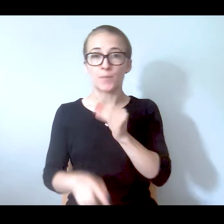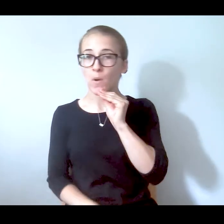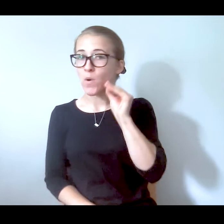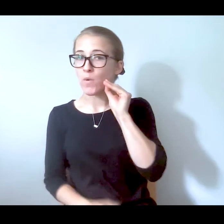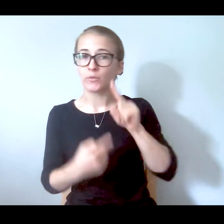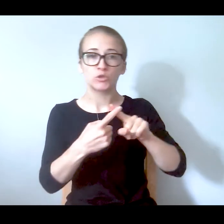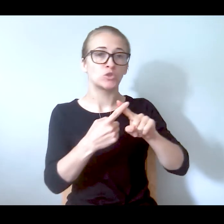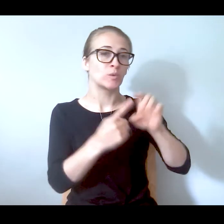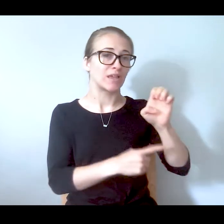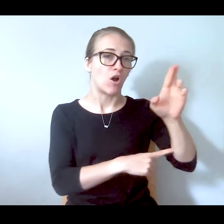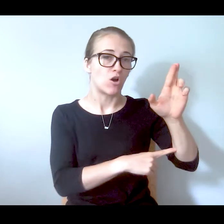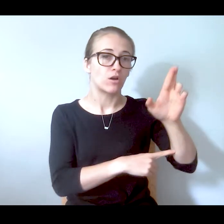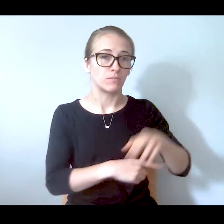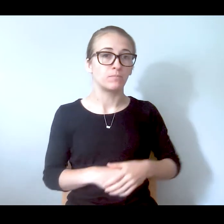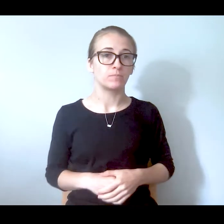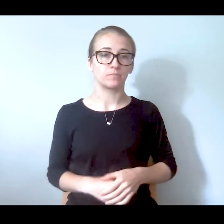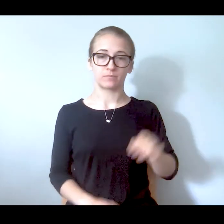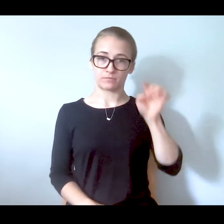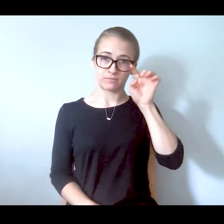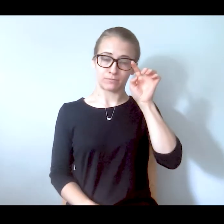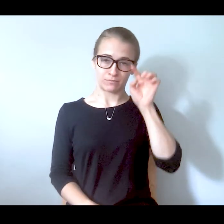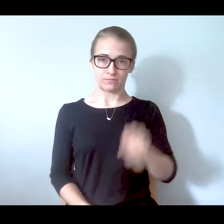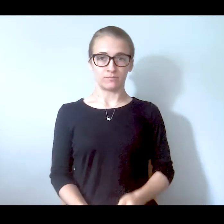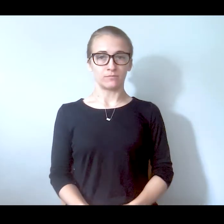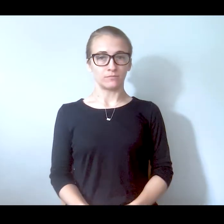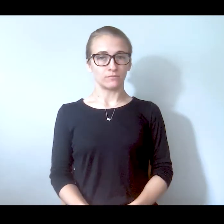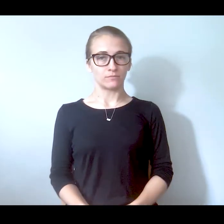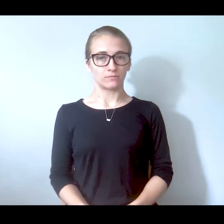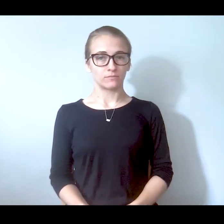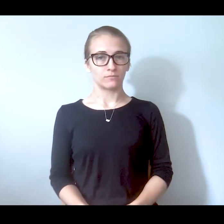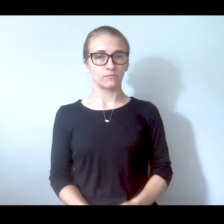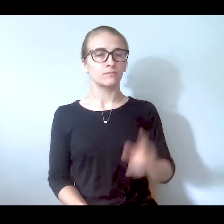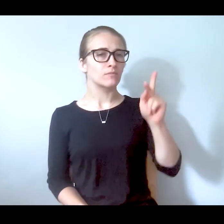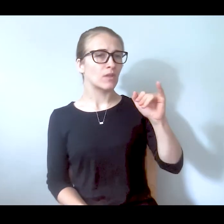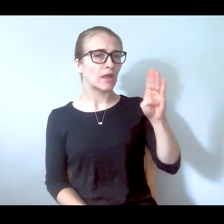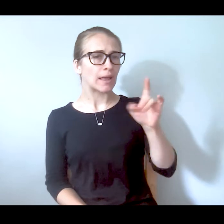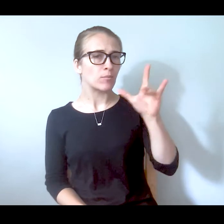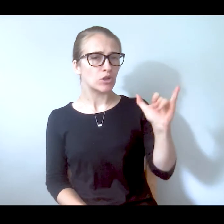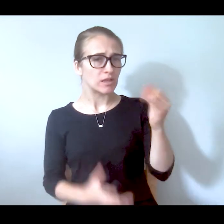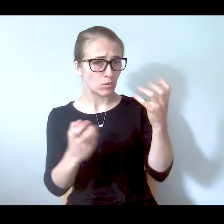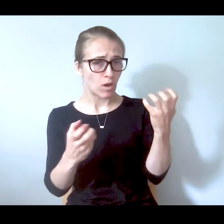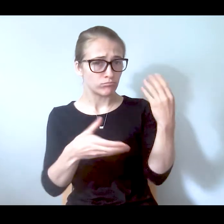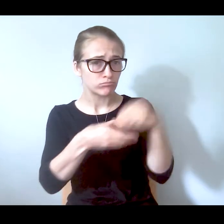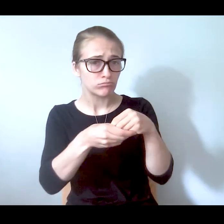ED. Kimberly, did you want to jump in now?